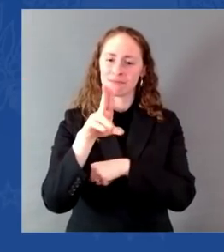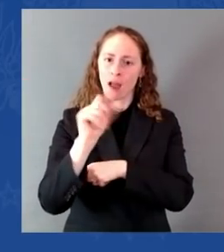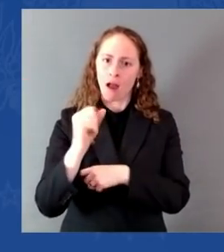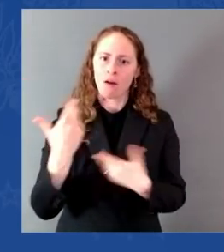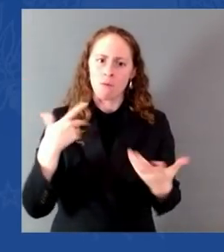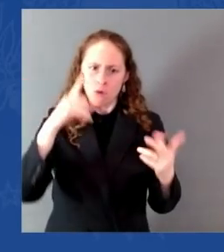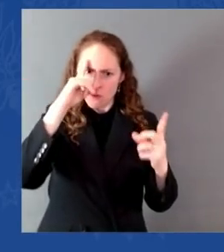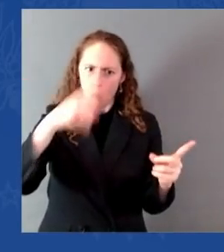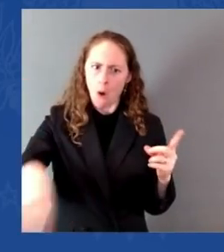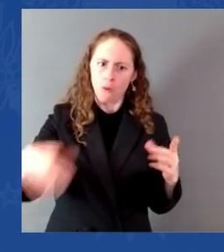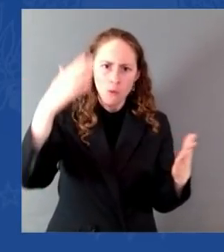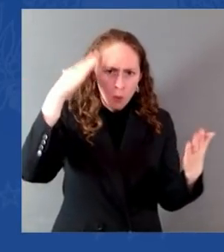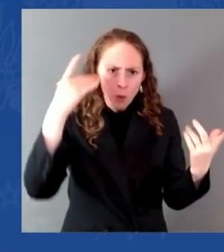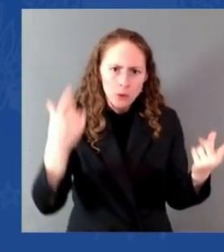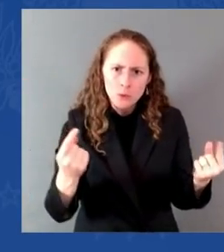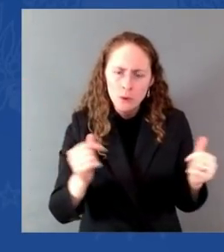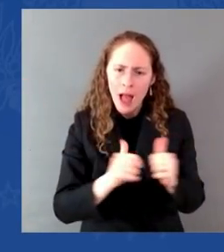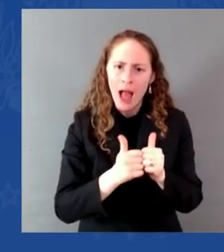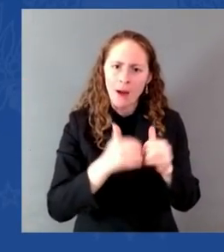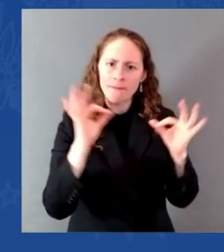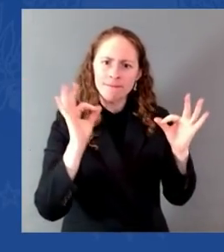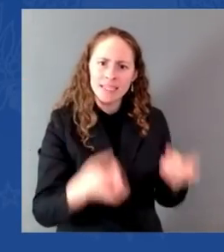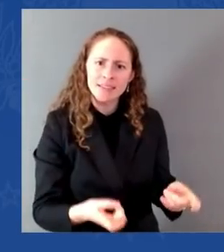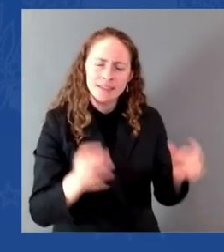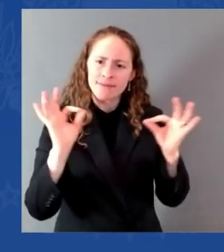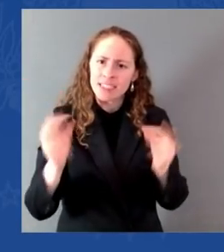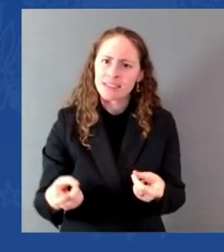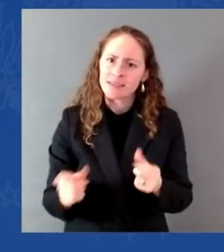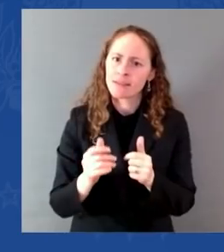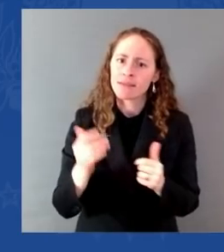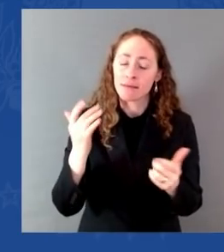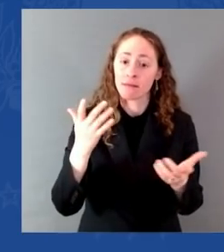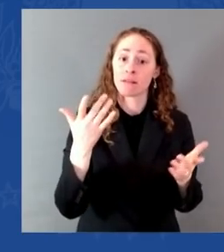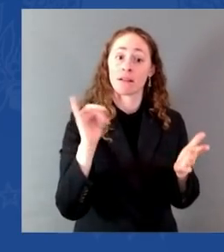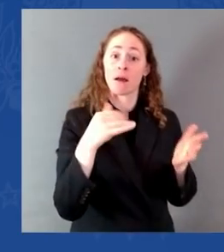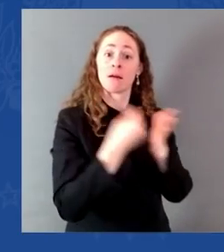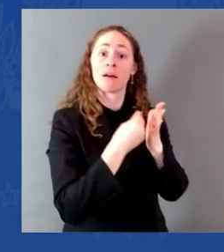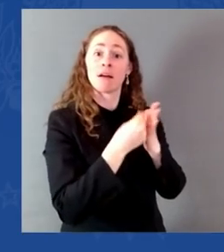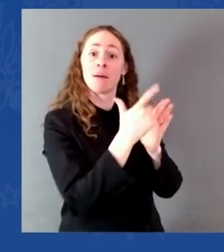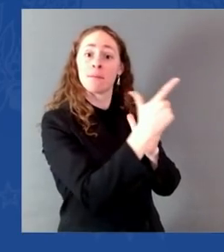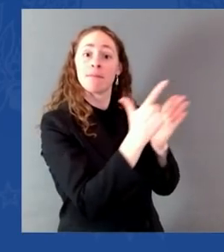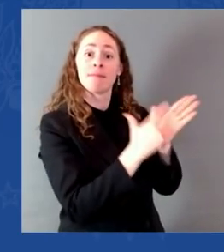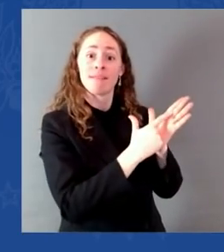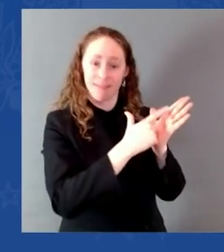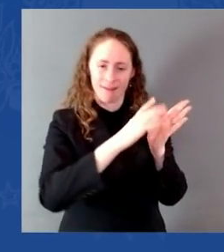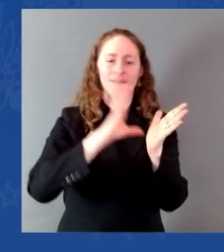The transit systems must use this money for workforce development for people like me. It's a really big deal.